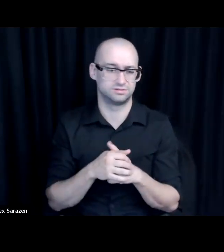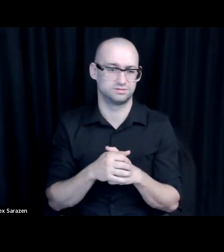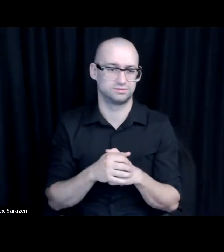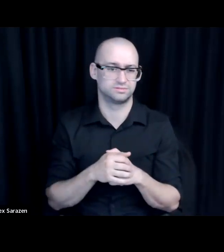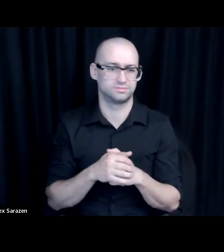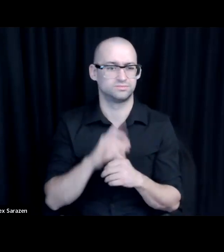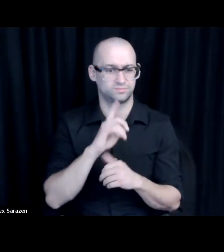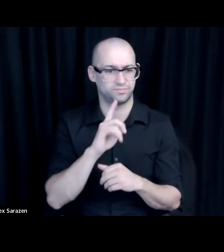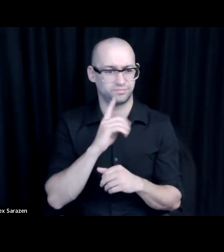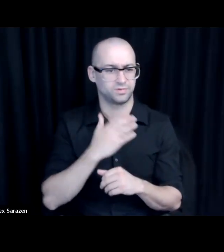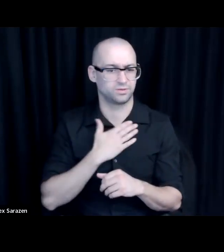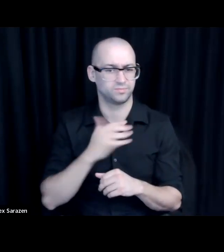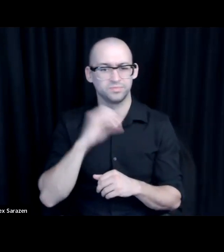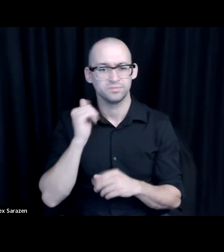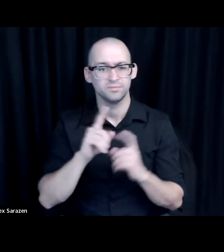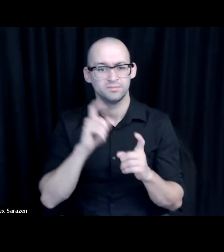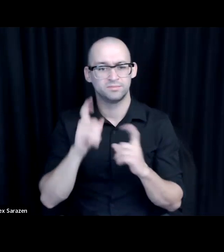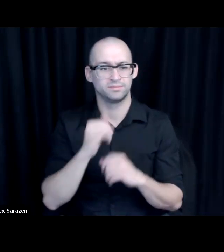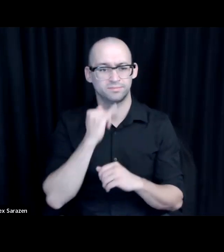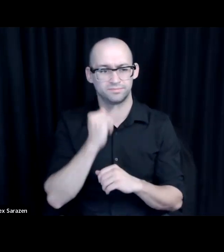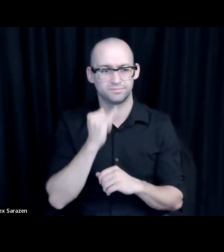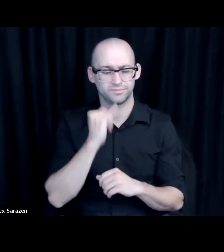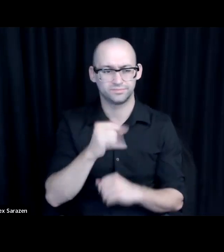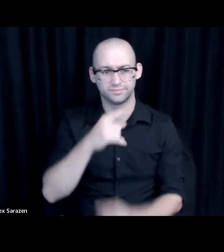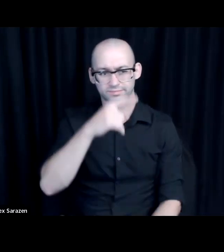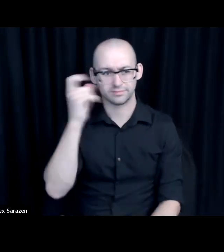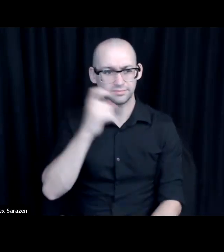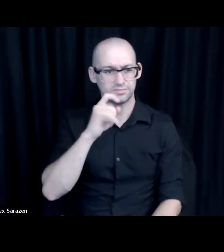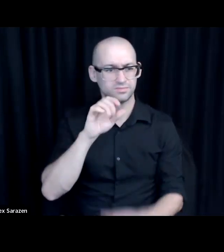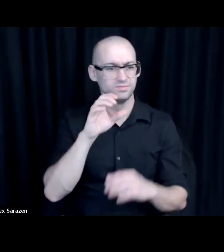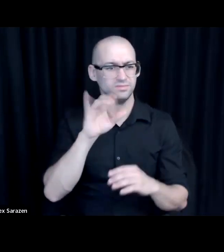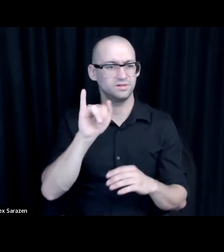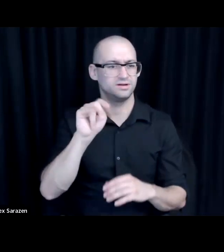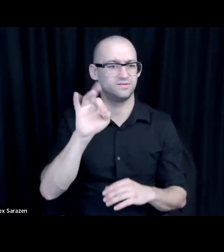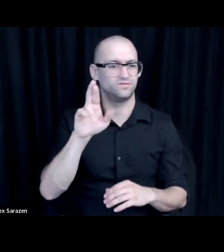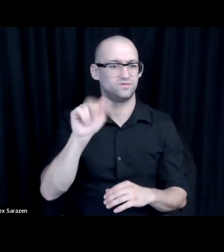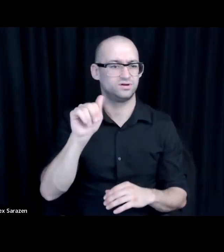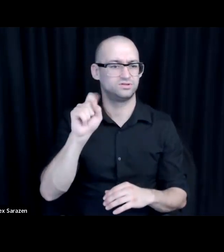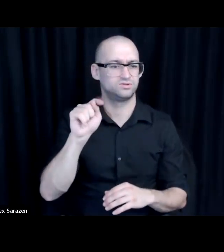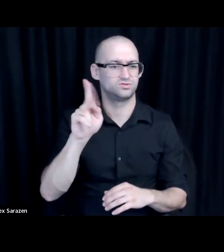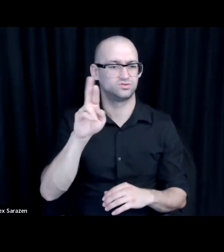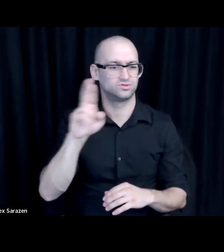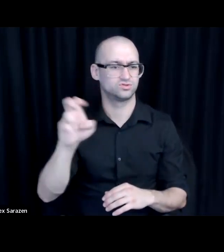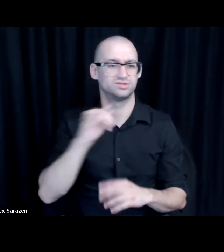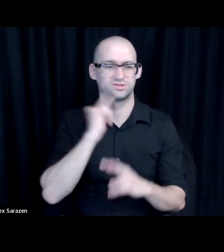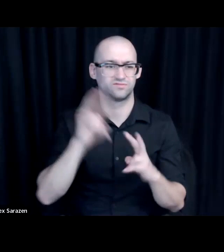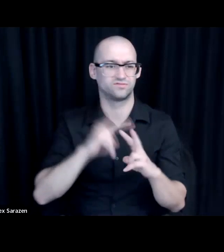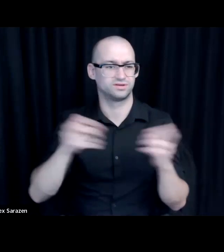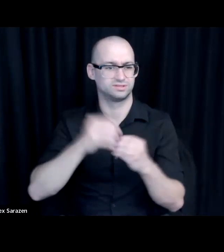Sure my other question was because infrastructure is so extremely expensive and hiring private